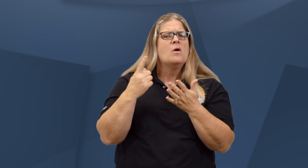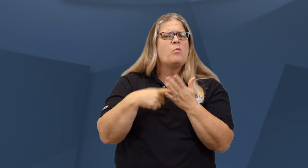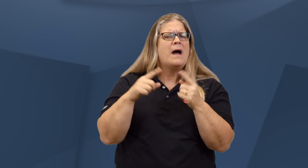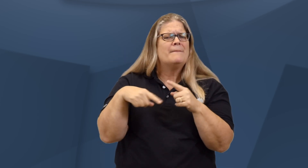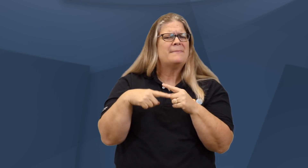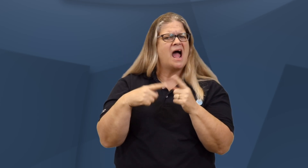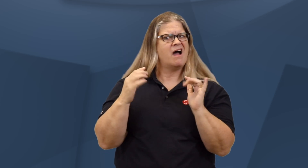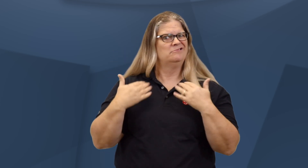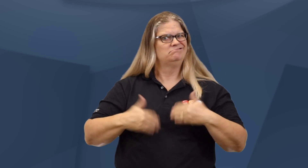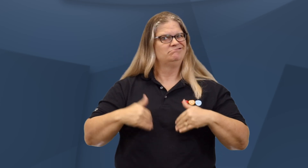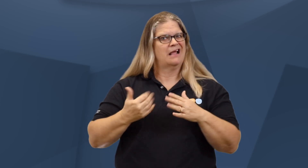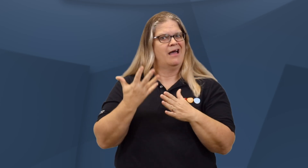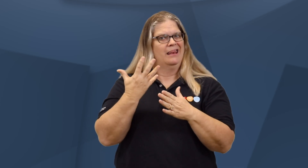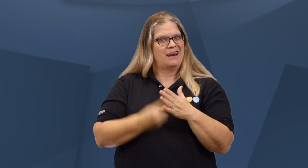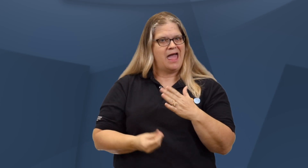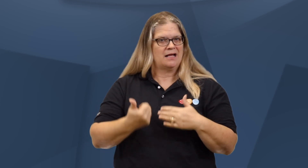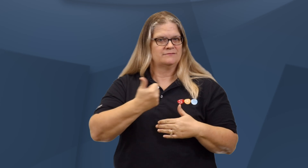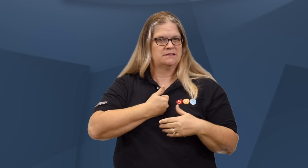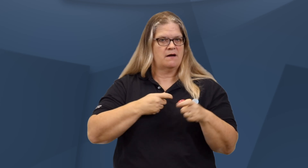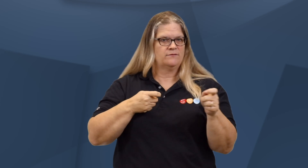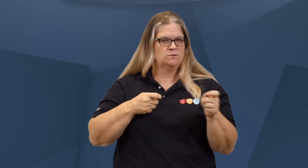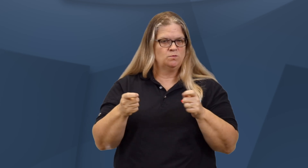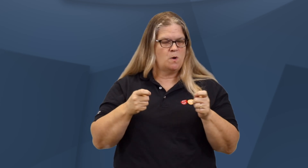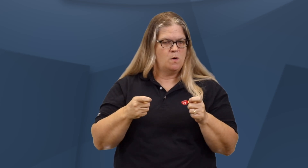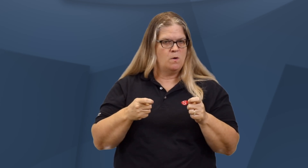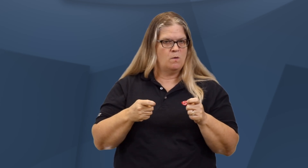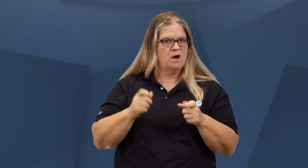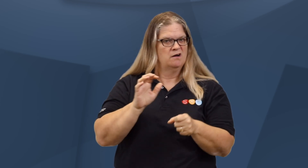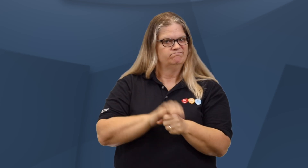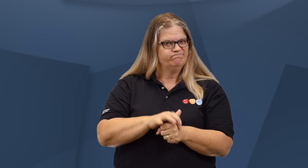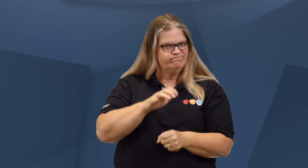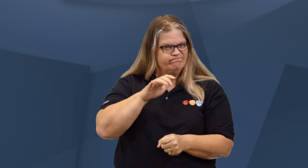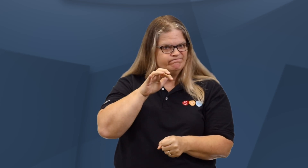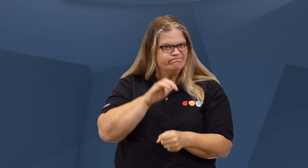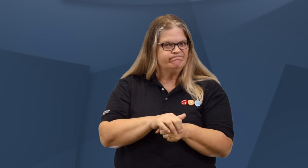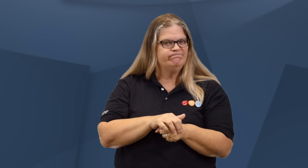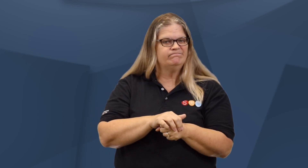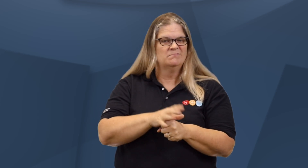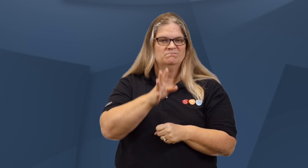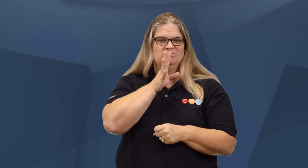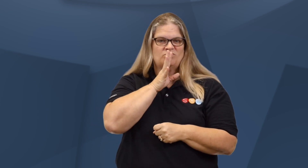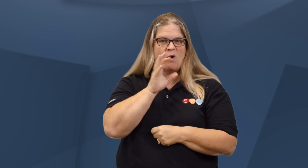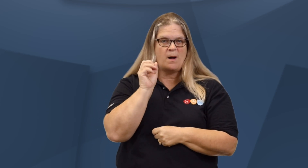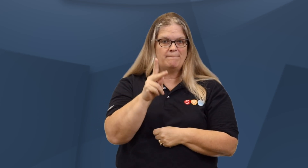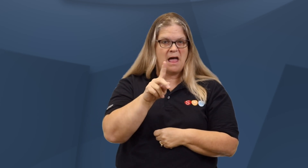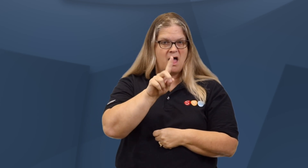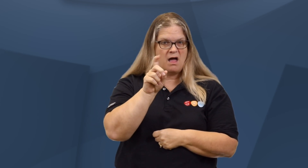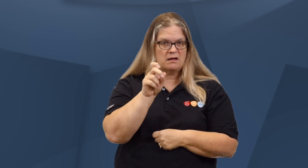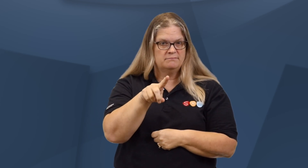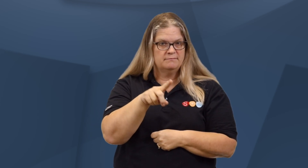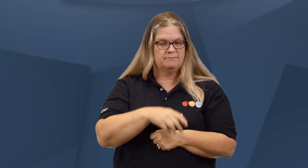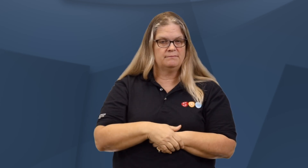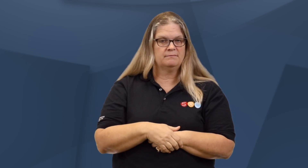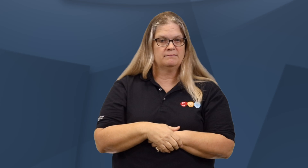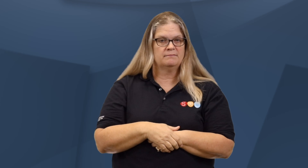What about someone who lack self-control, loses their temper, or talks back?